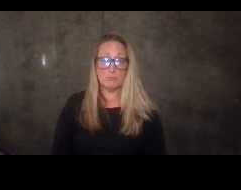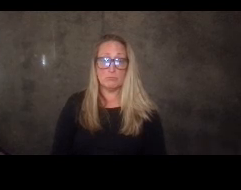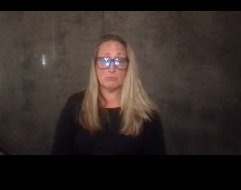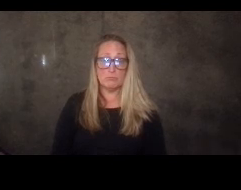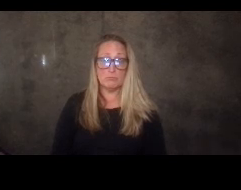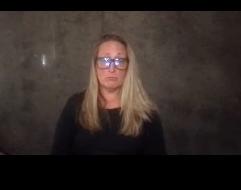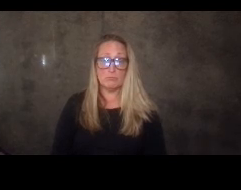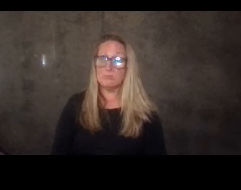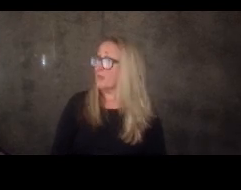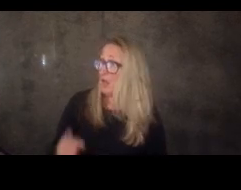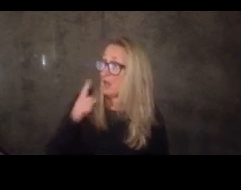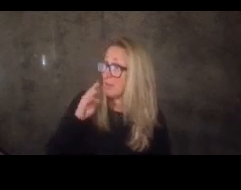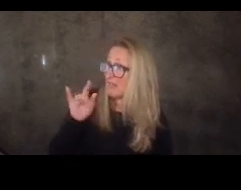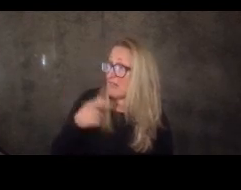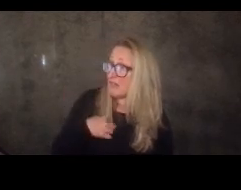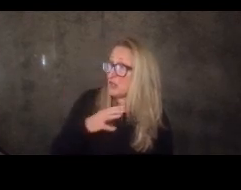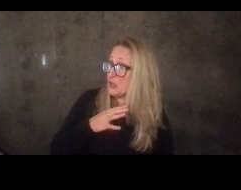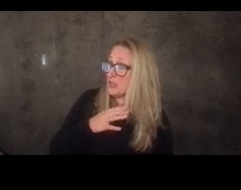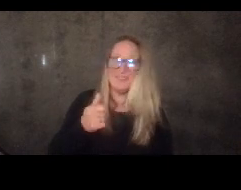Hey, I think you're good. OK thank you.